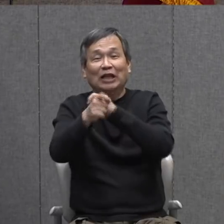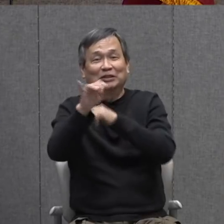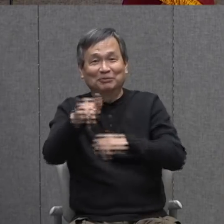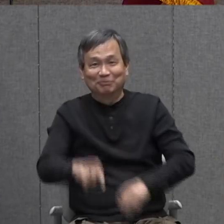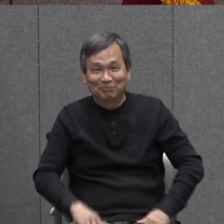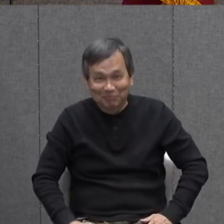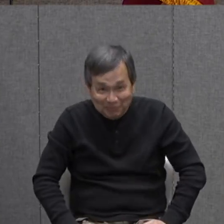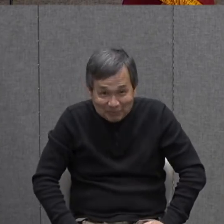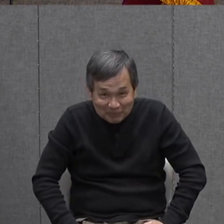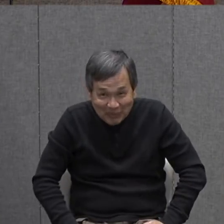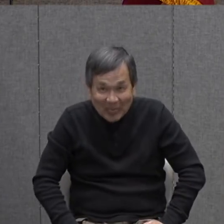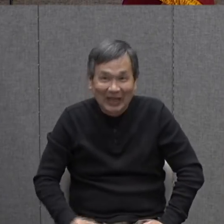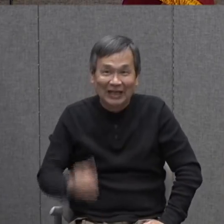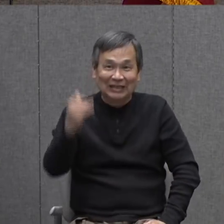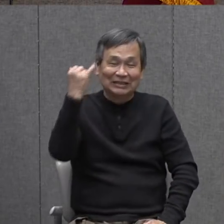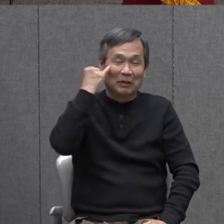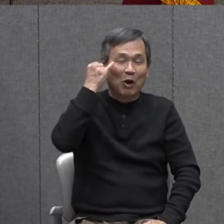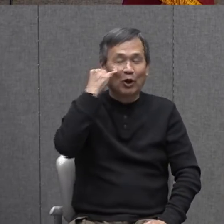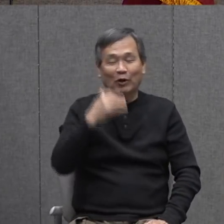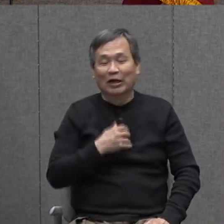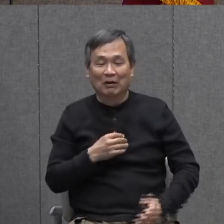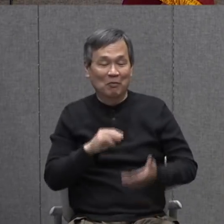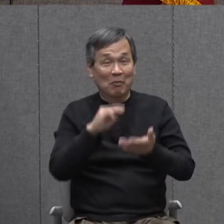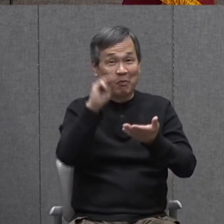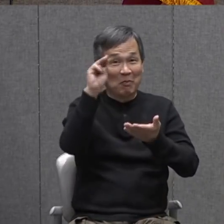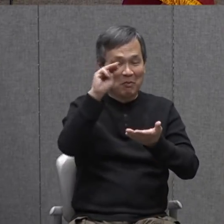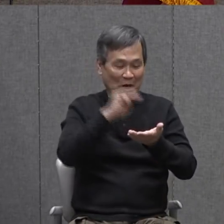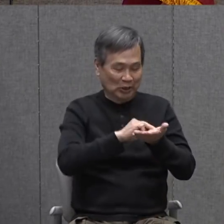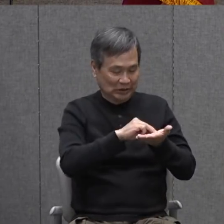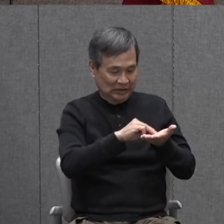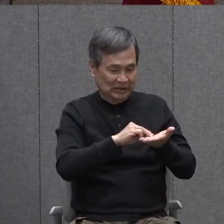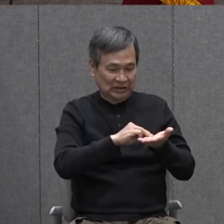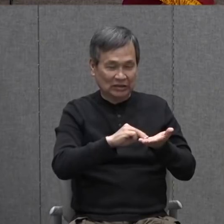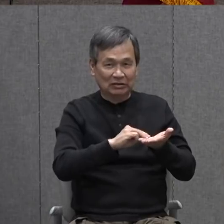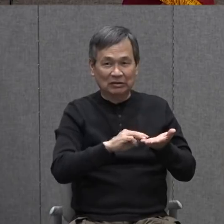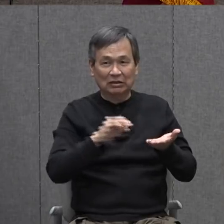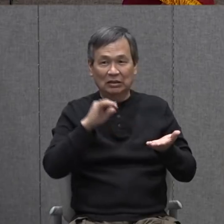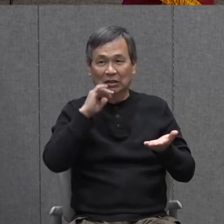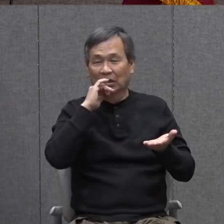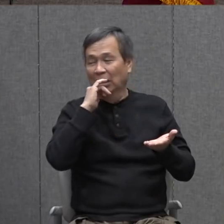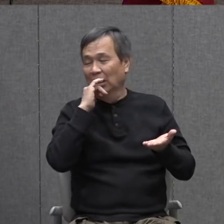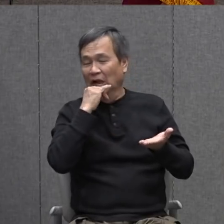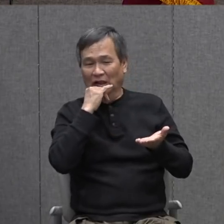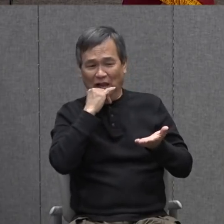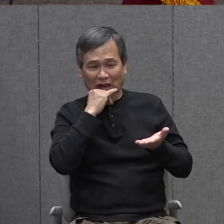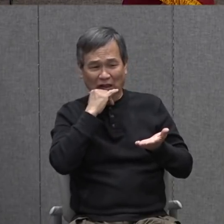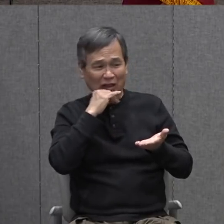Let's say I'm drawing with my marker and I did that oopsie-daisy right there.